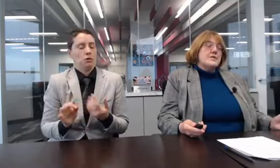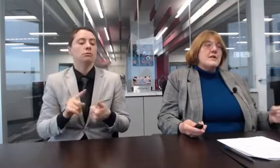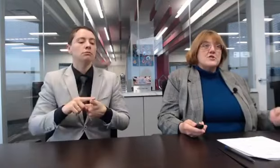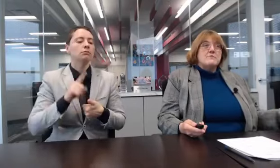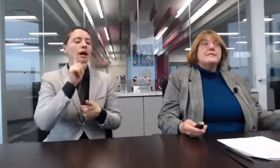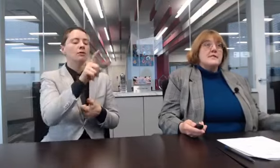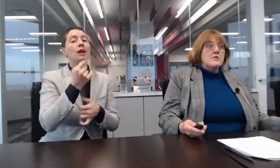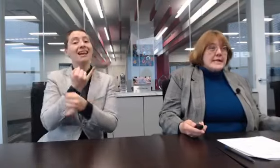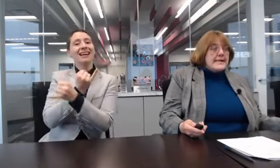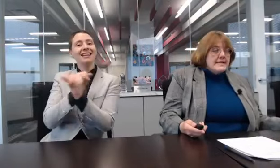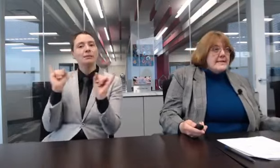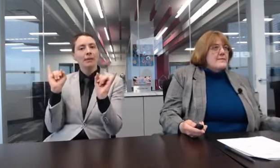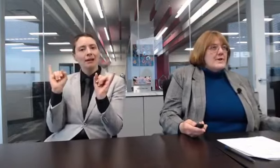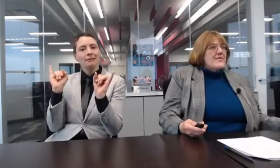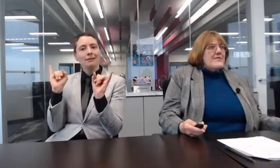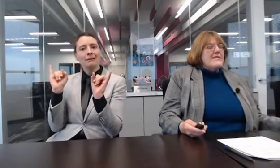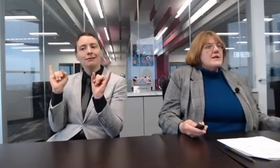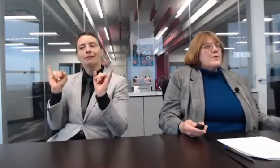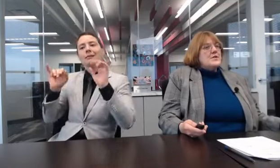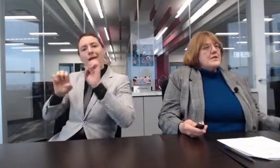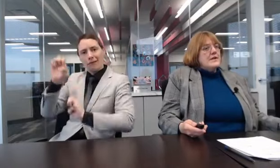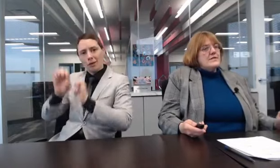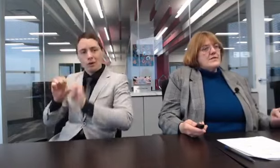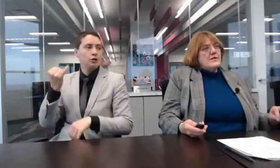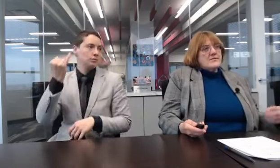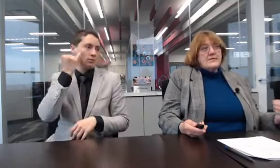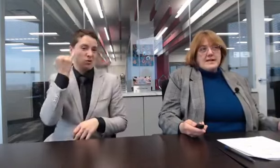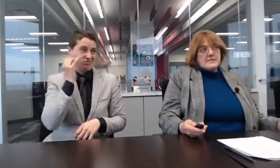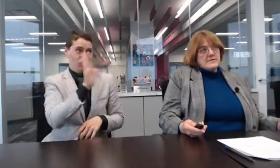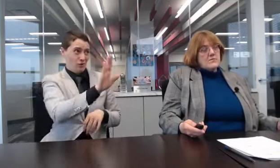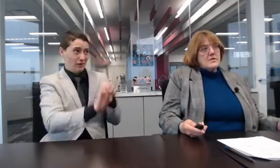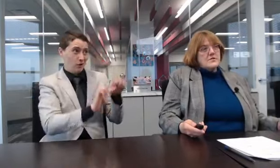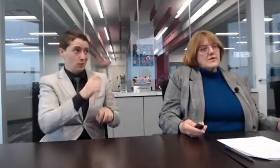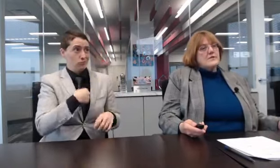because you disagree with their evaluation. And you can also ask the school district